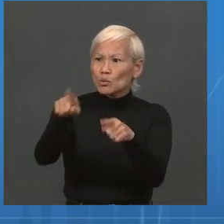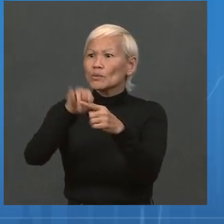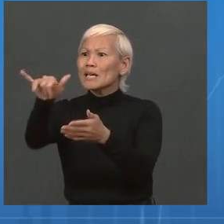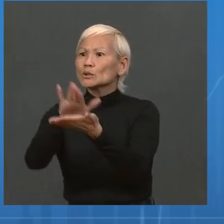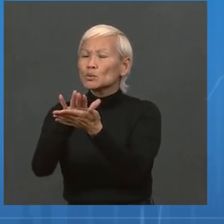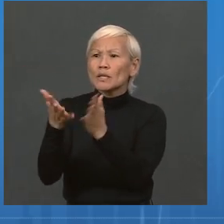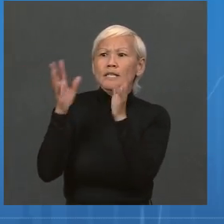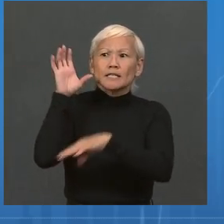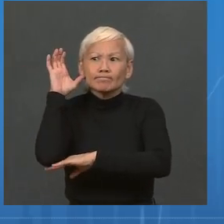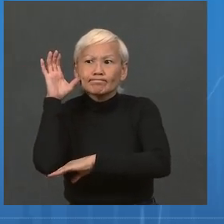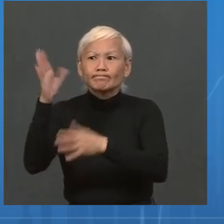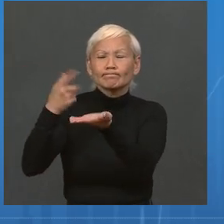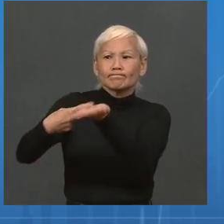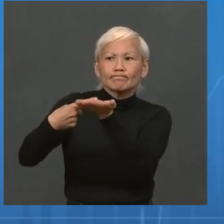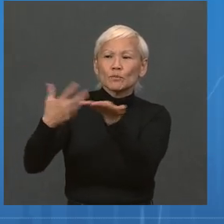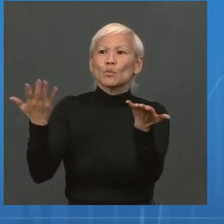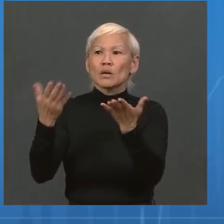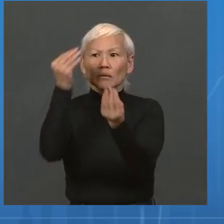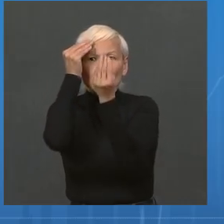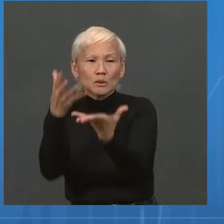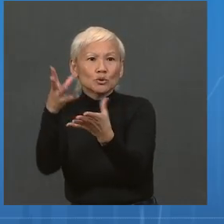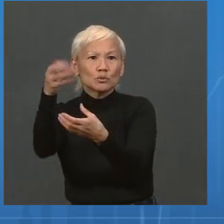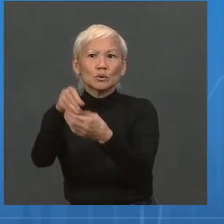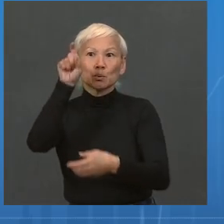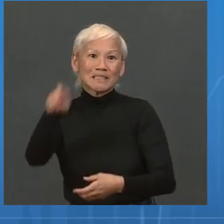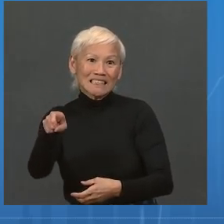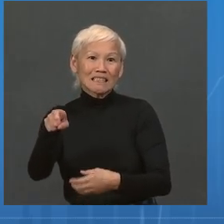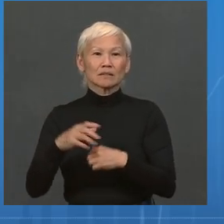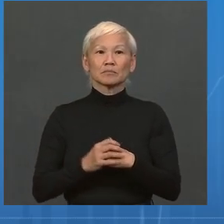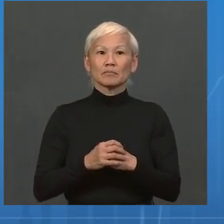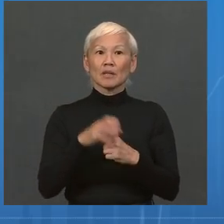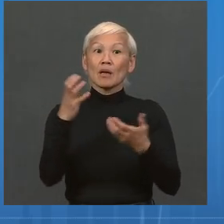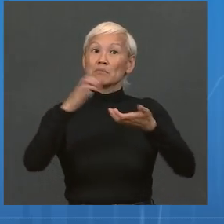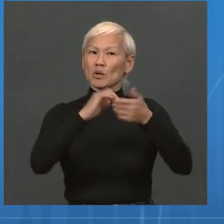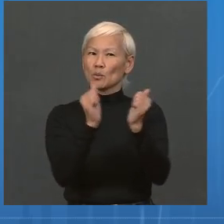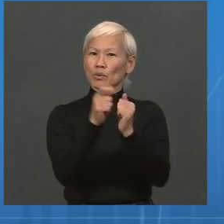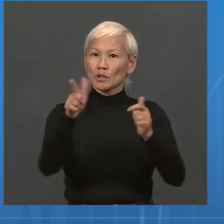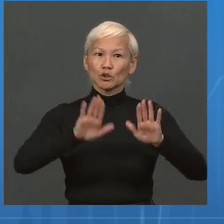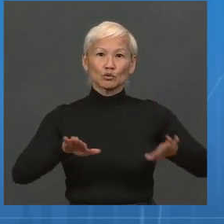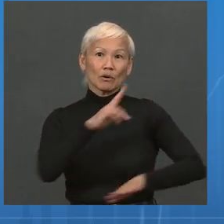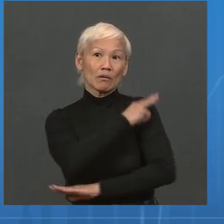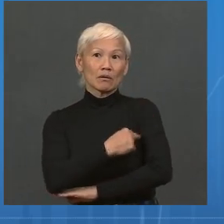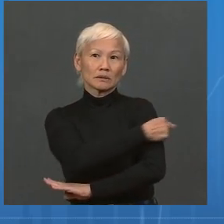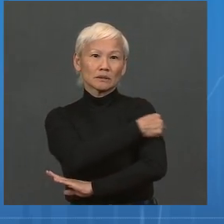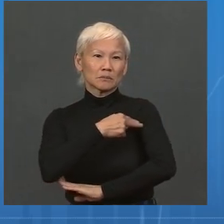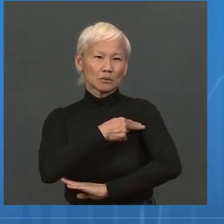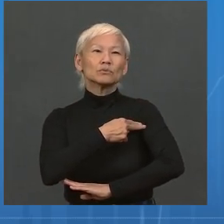And as part of this effort, we've partnered with the Children's Hospital Association to host clinics at children's hospitals across the country.